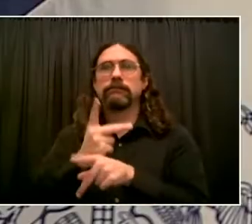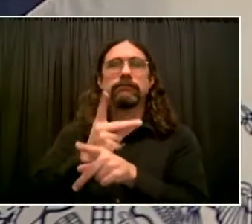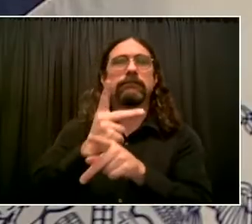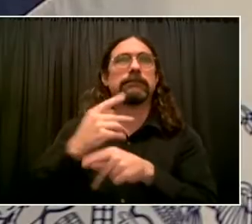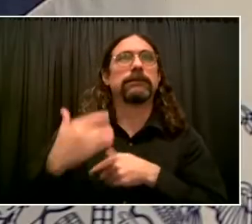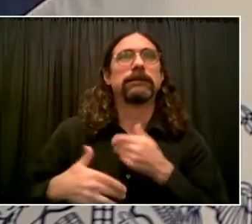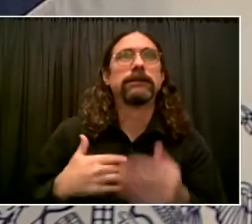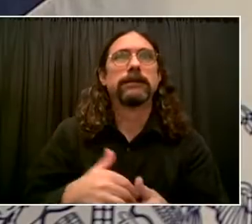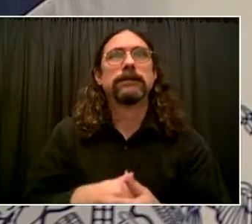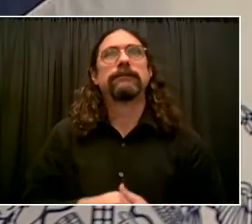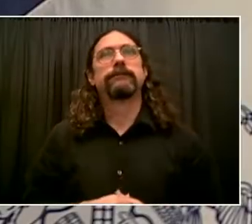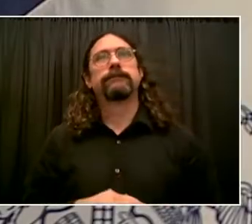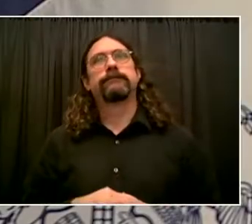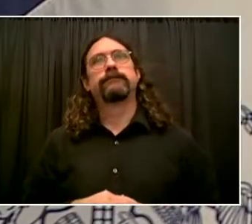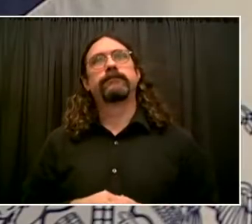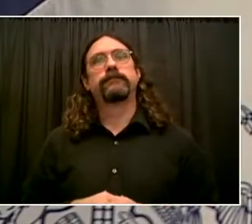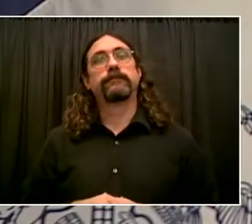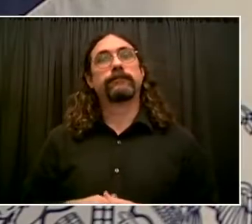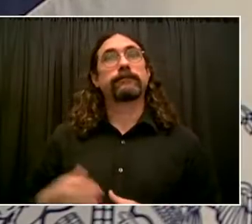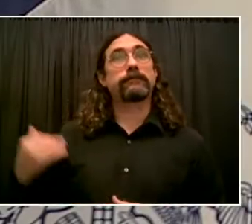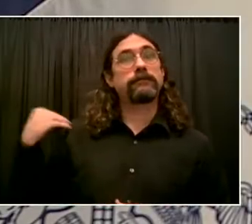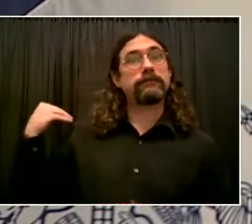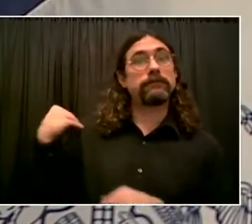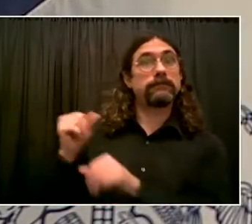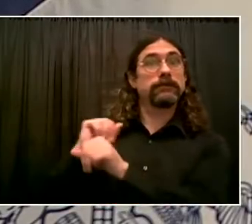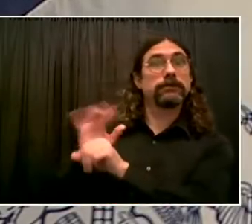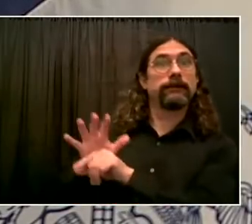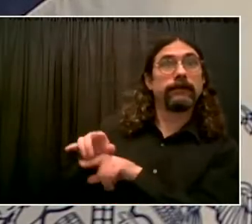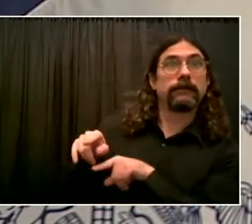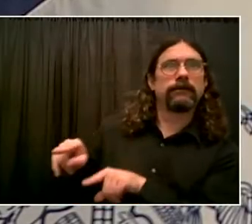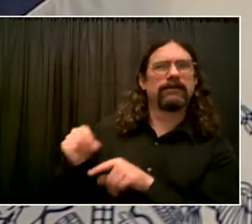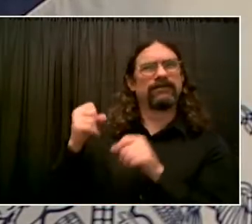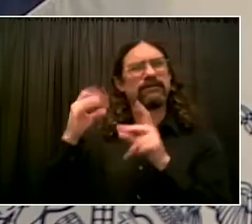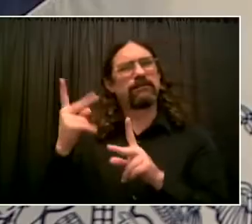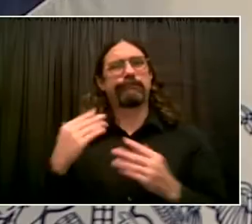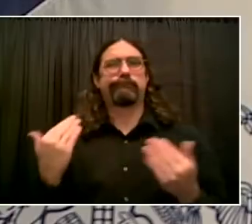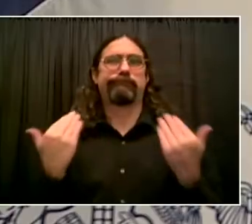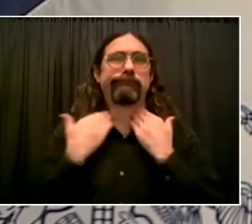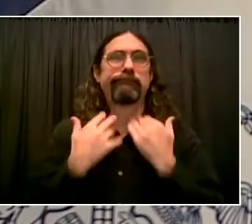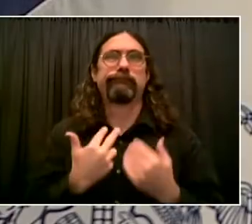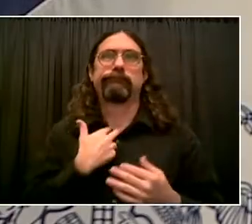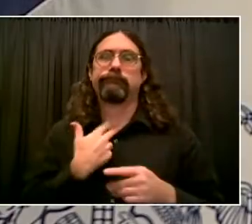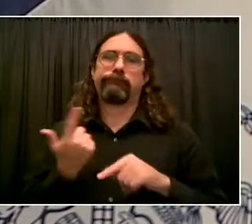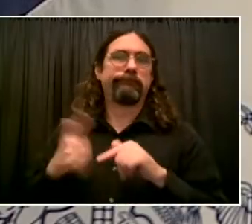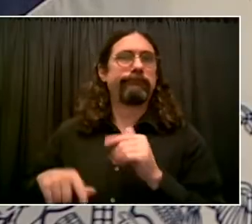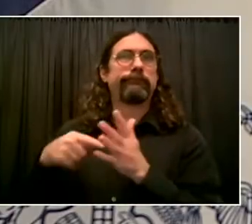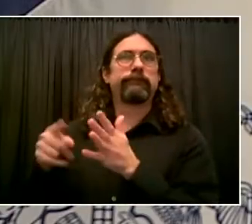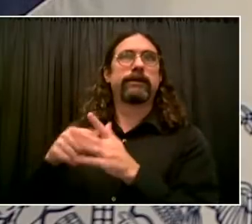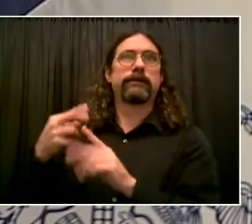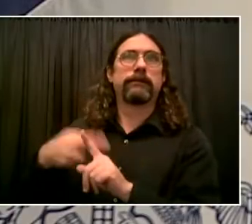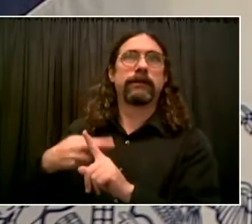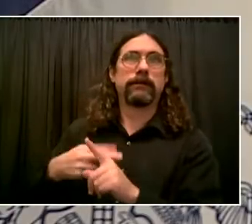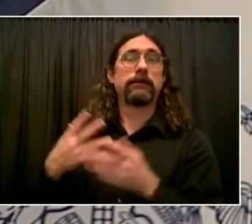THE HEAT NEEDS TO STAY ON. REPAIRS NEED TO BE MADE. BUT THERE ARE A LOT OF PEOPLE WHO JUST COULDN'T. YOU ARE RIGHT, FINALLY THE ECONOMY IS COMING BACK, BUT